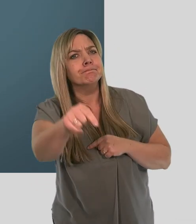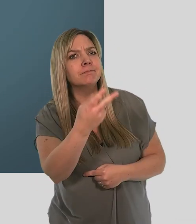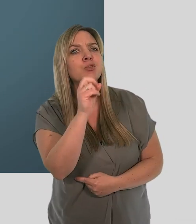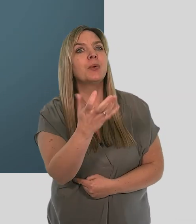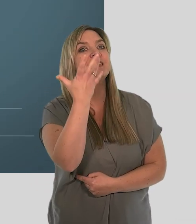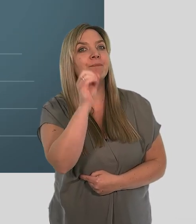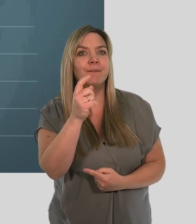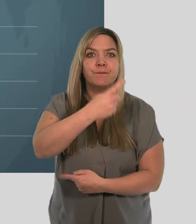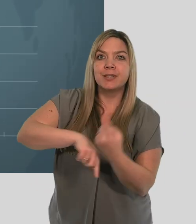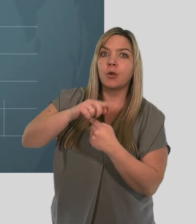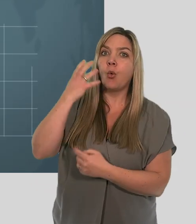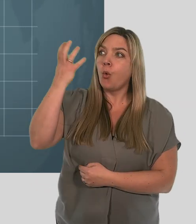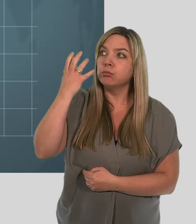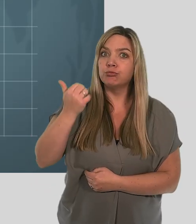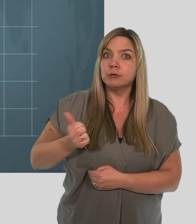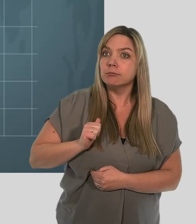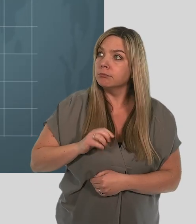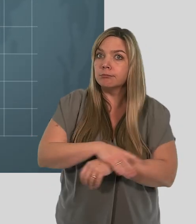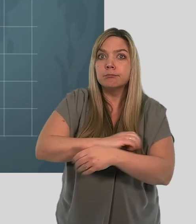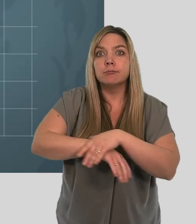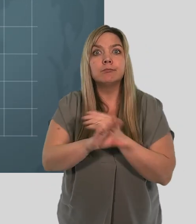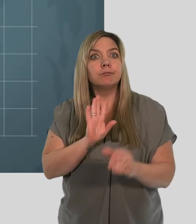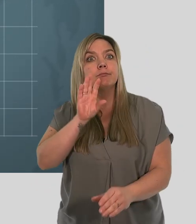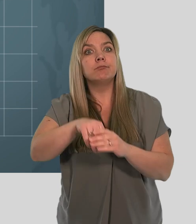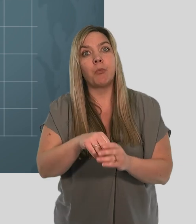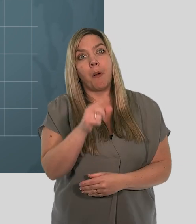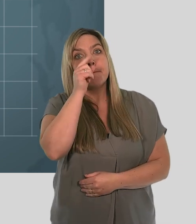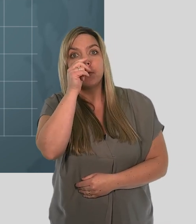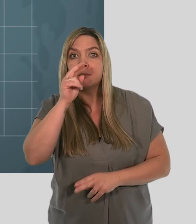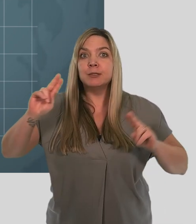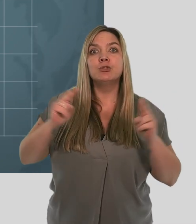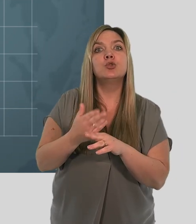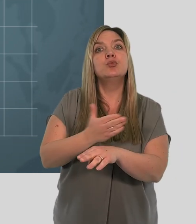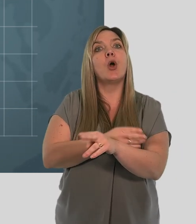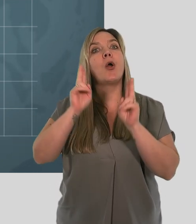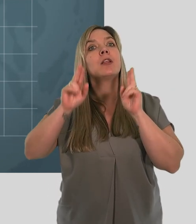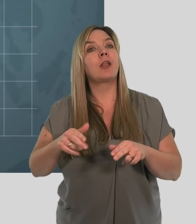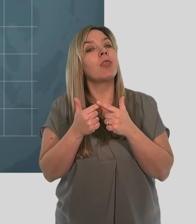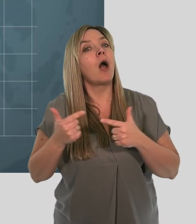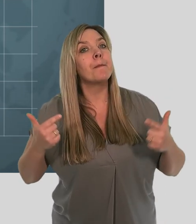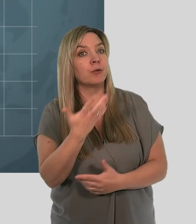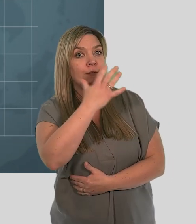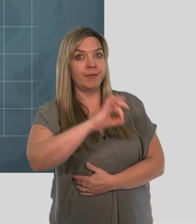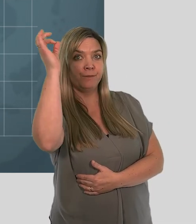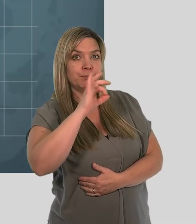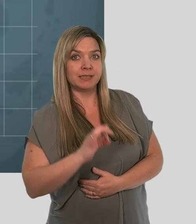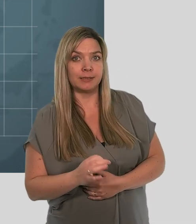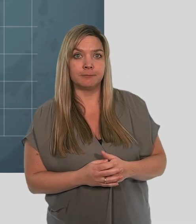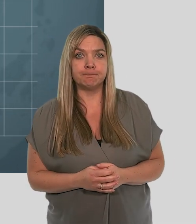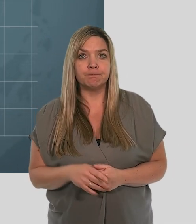By 2050, countries that choose to do so could reduce by 50% the probability of premature death,